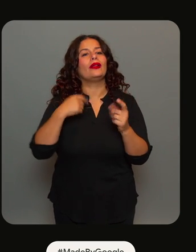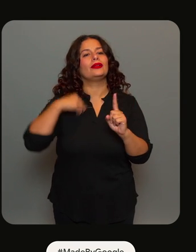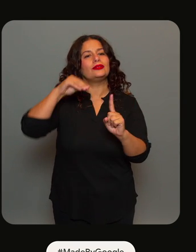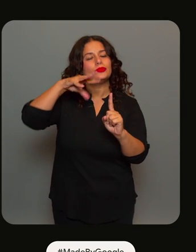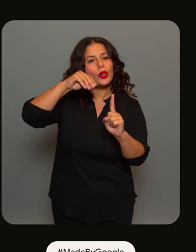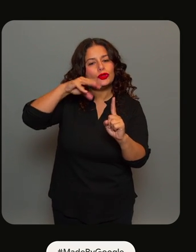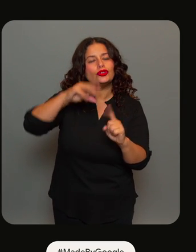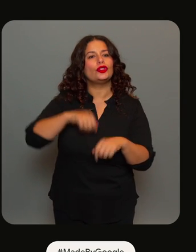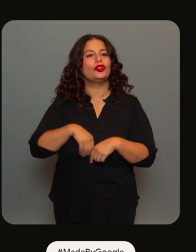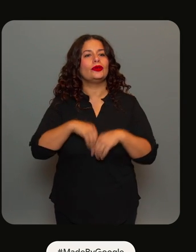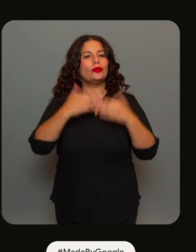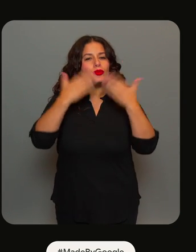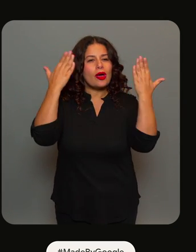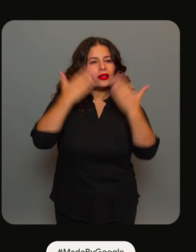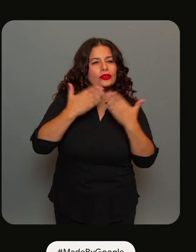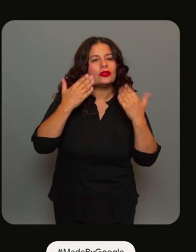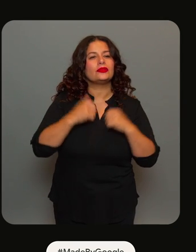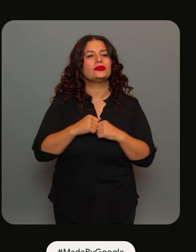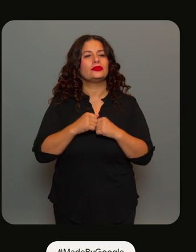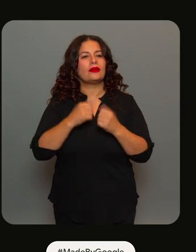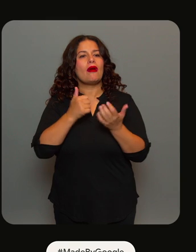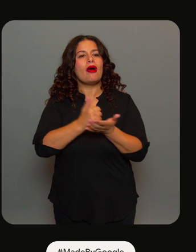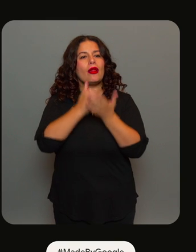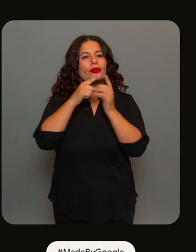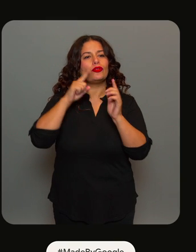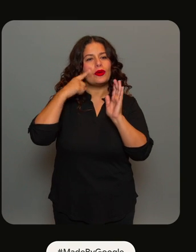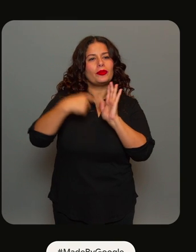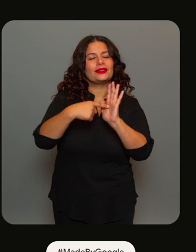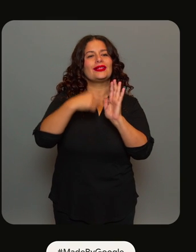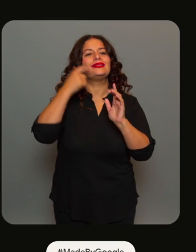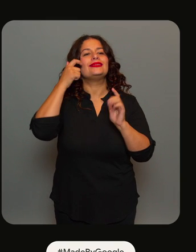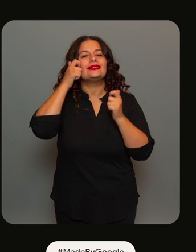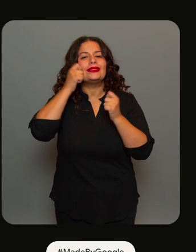better represent darker skin tones in low-light situations,